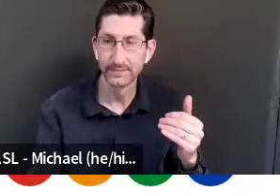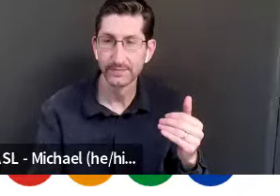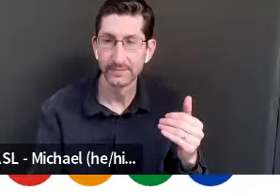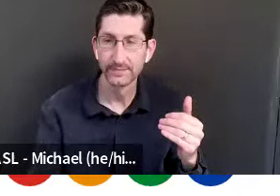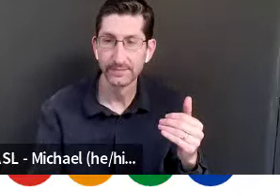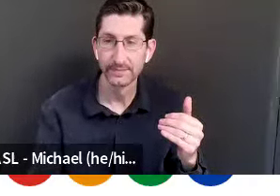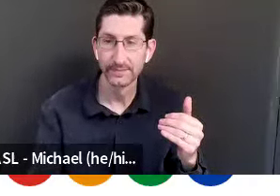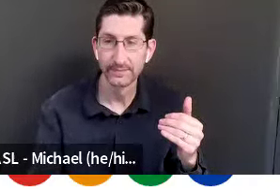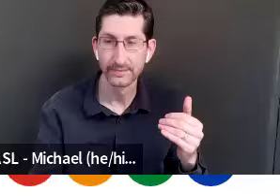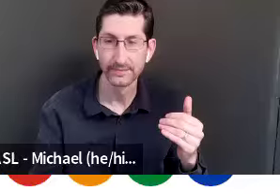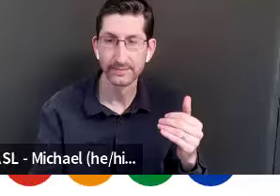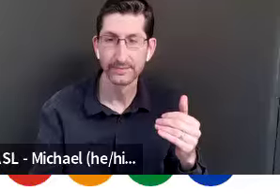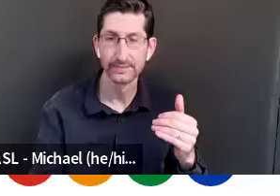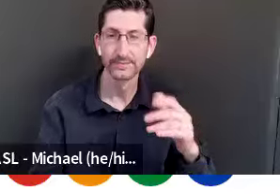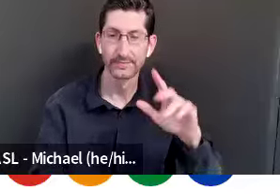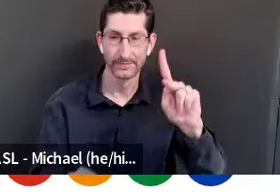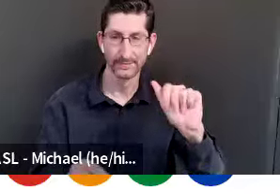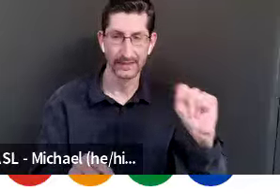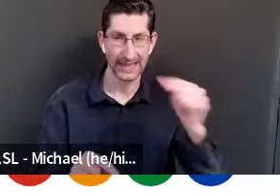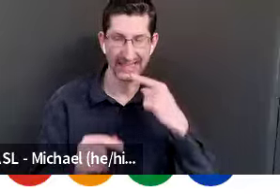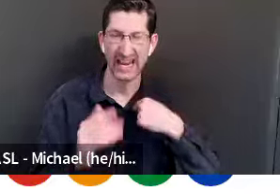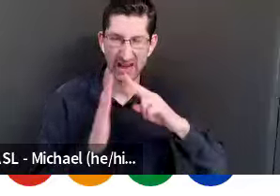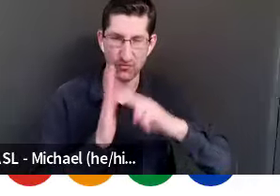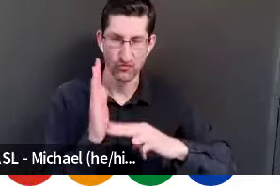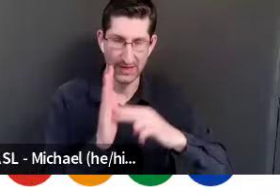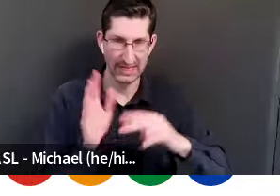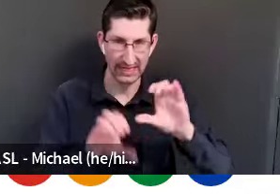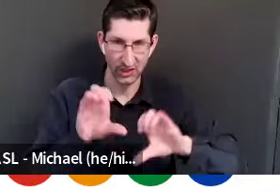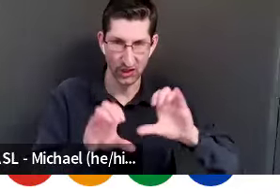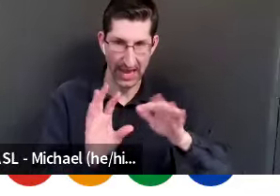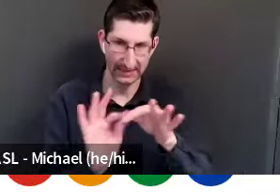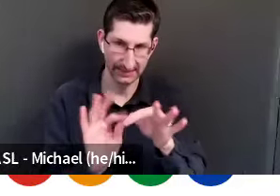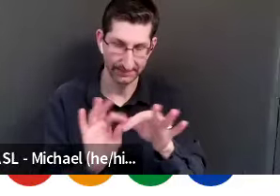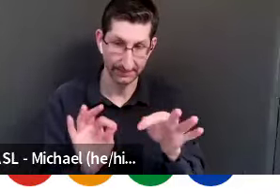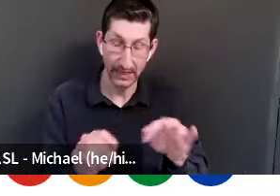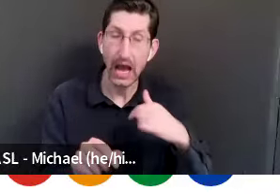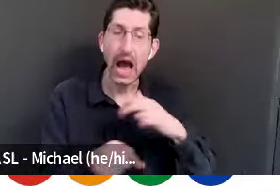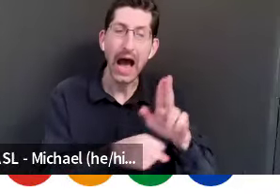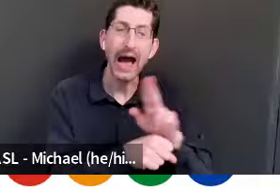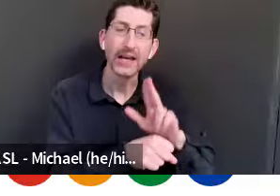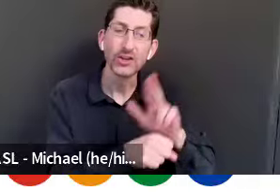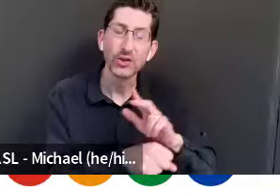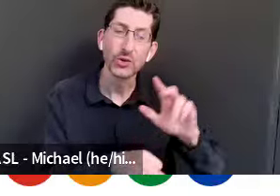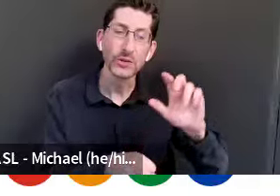I WILL READ A CHAT NOTE.